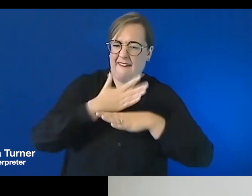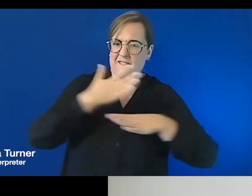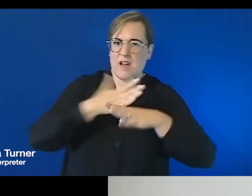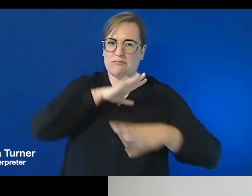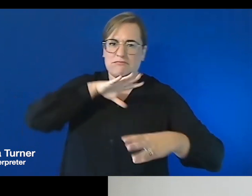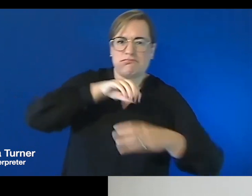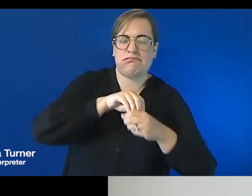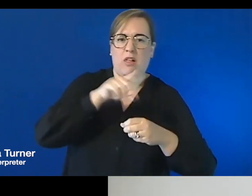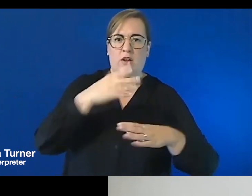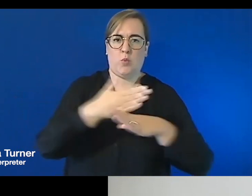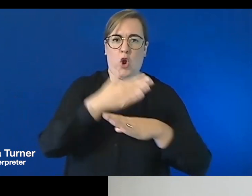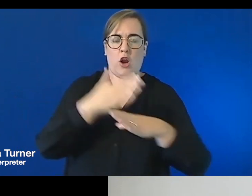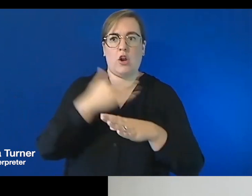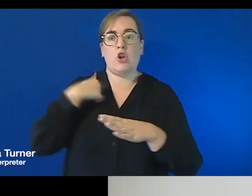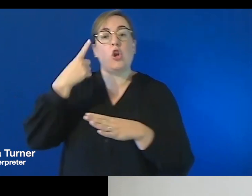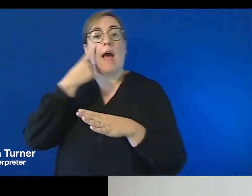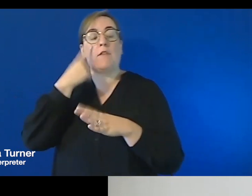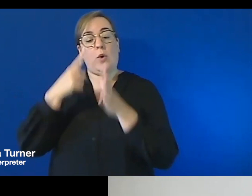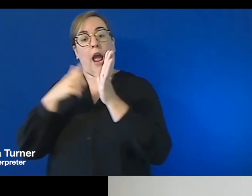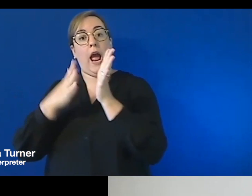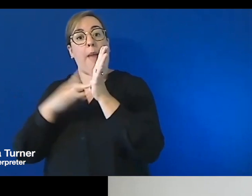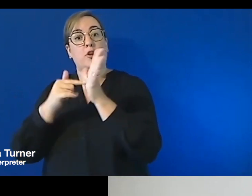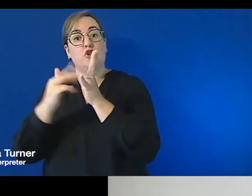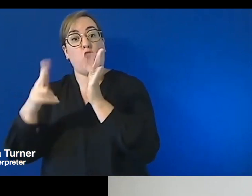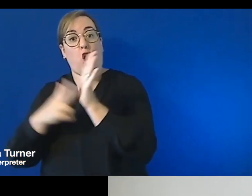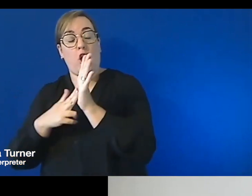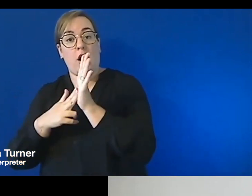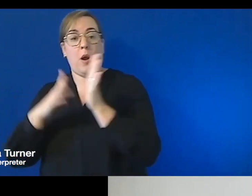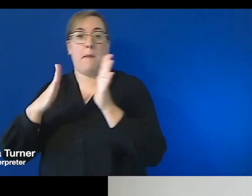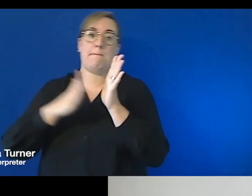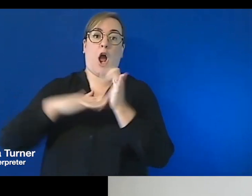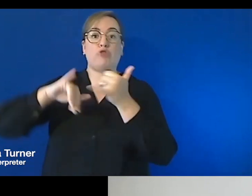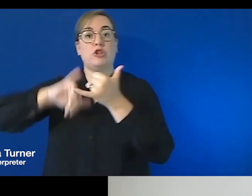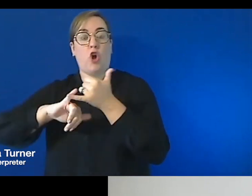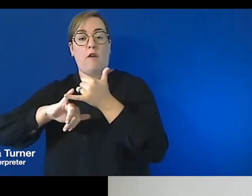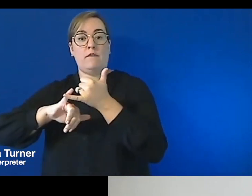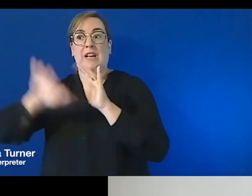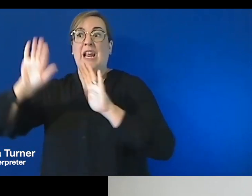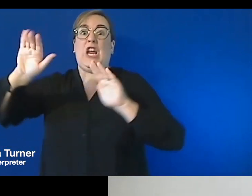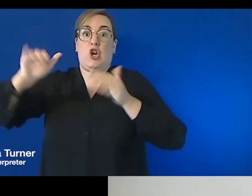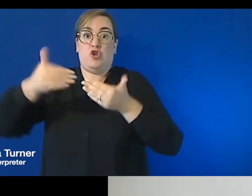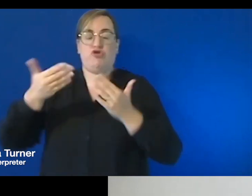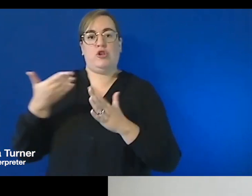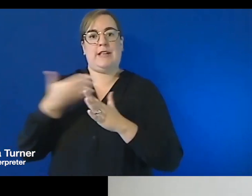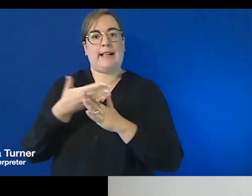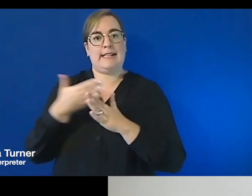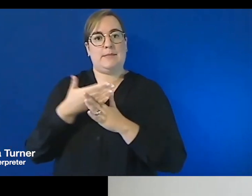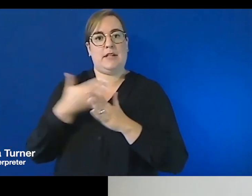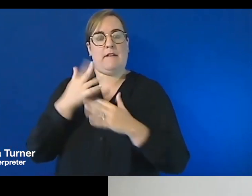Microsoft and Amazon just introduced accessibility program for hearing impairment,